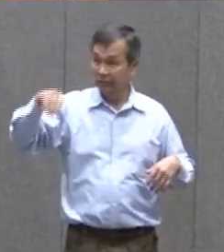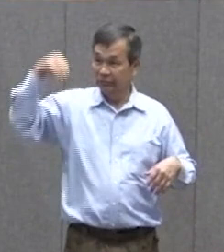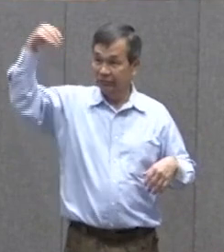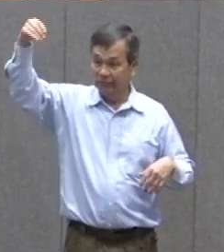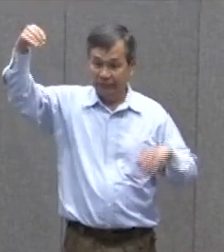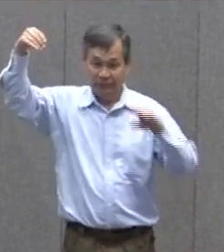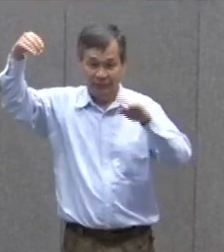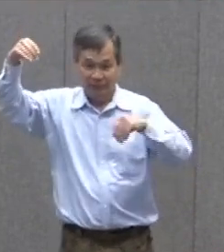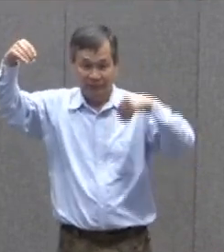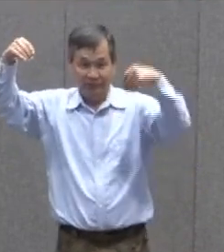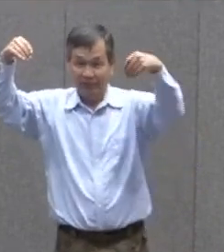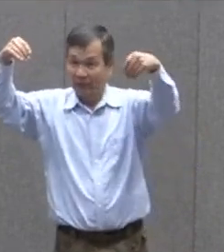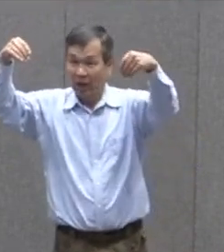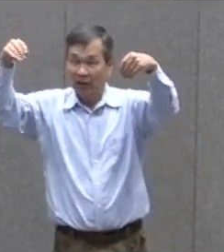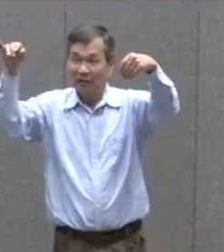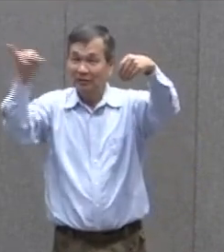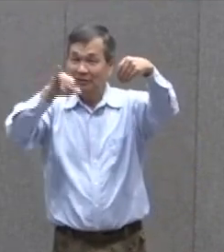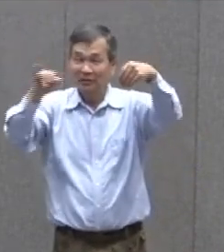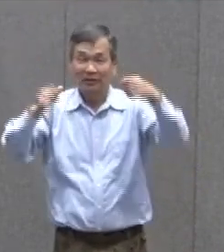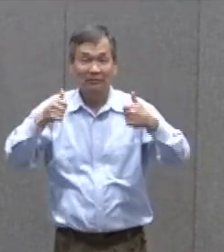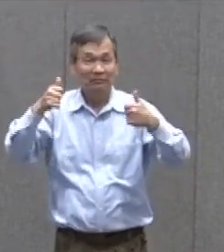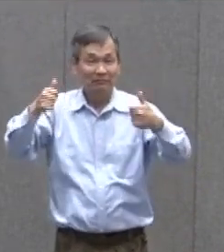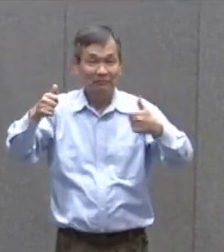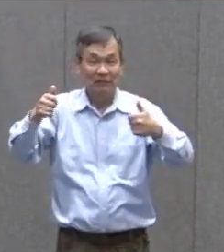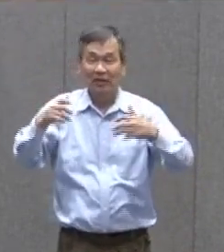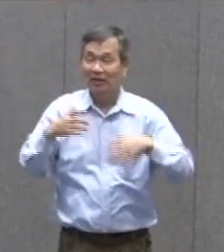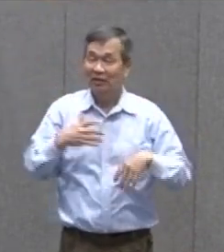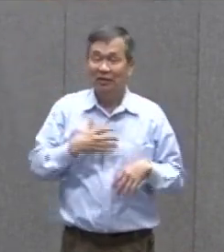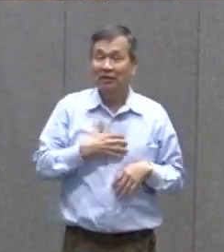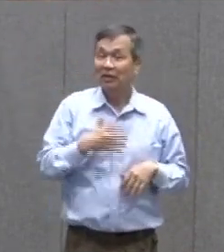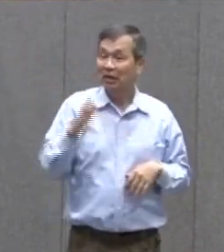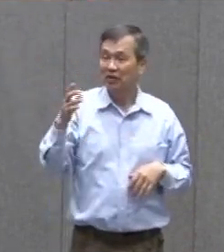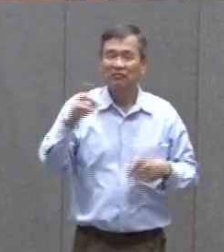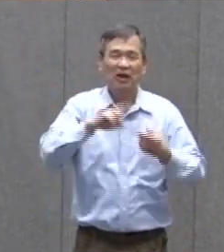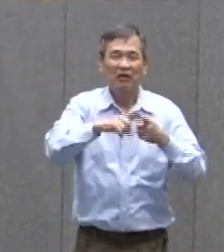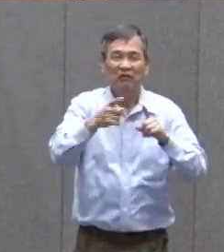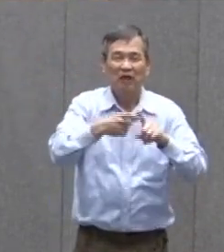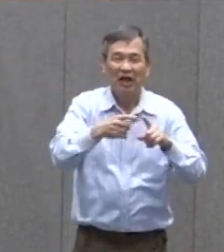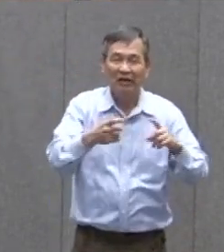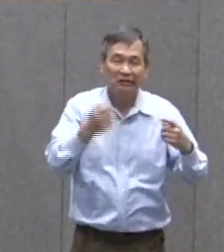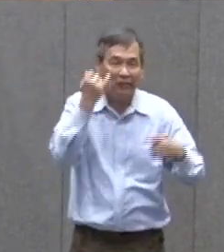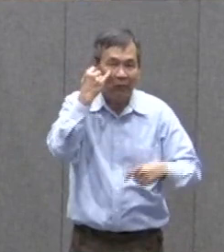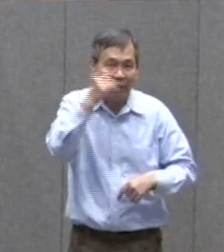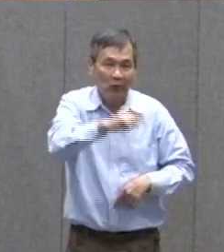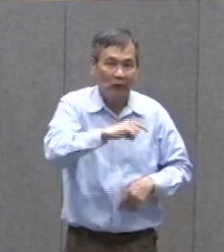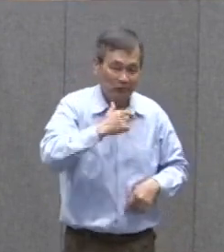If I'm playing with a friend, my friend and I are going to take turns flipping the cards over.